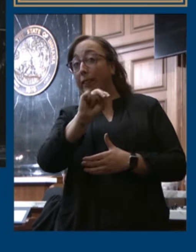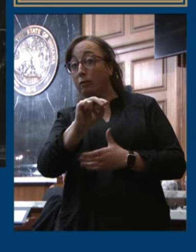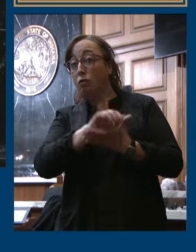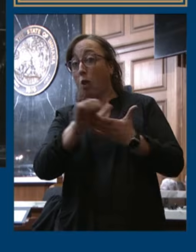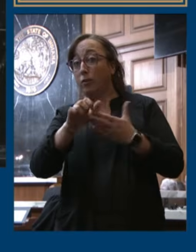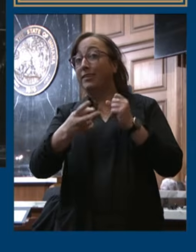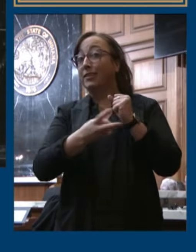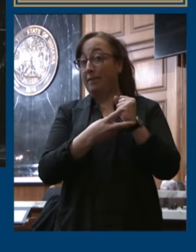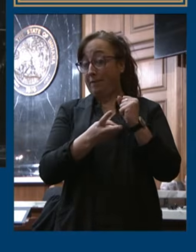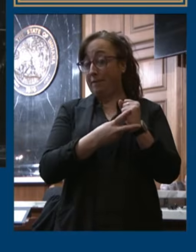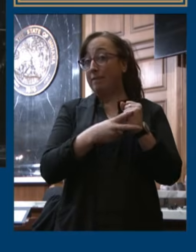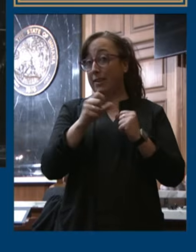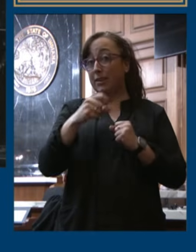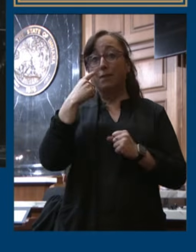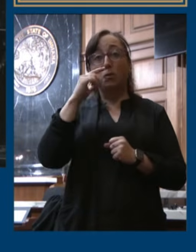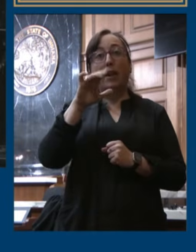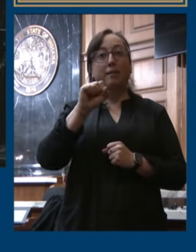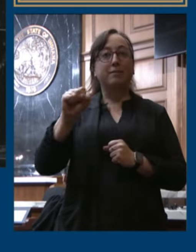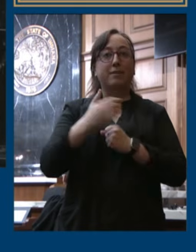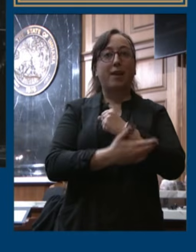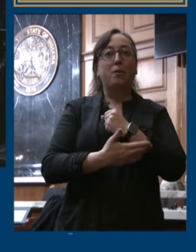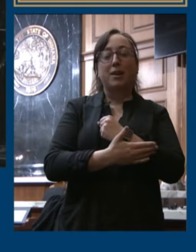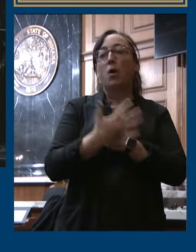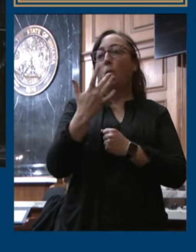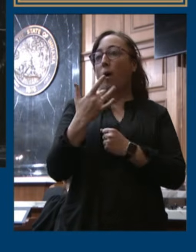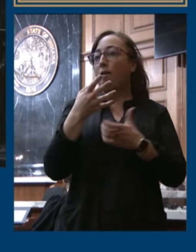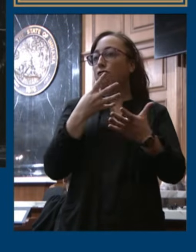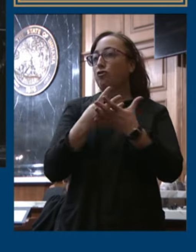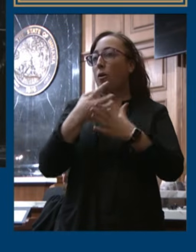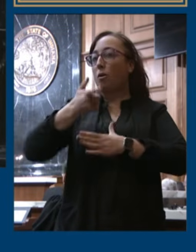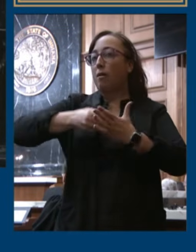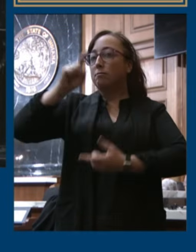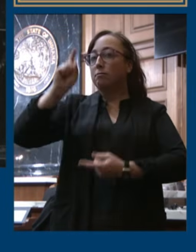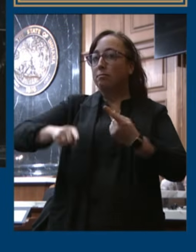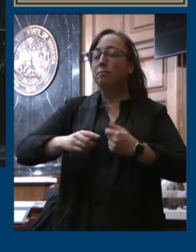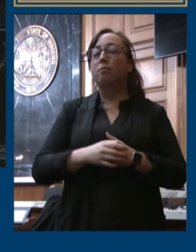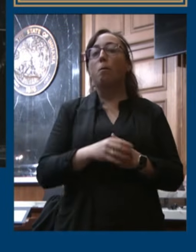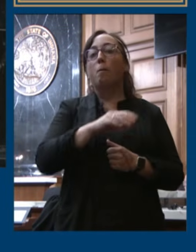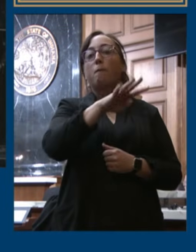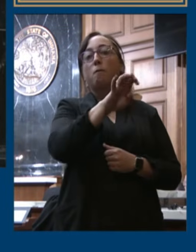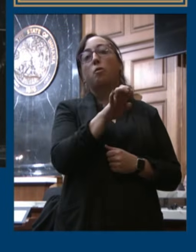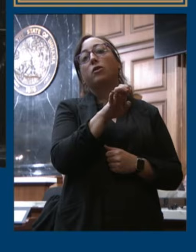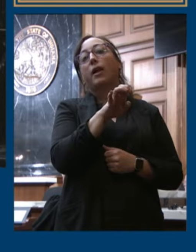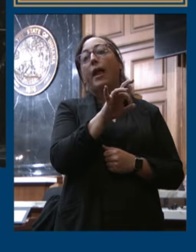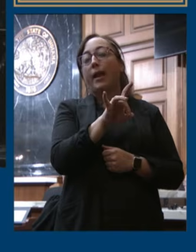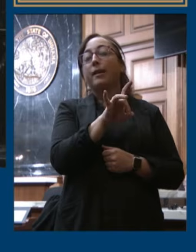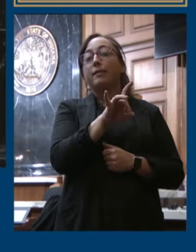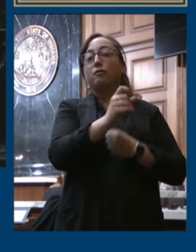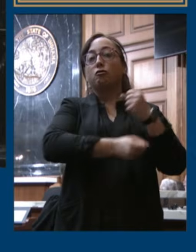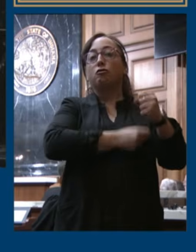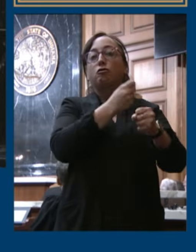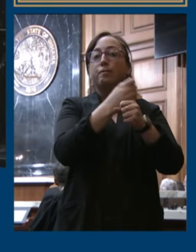COUNTY, BECAUSE THEY'VE REDUCED JAIL BED COSTS, ELIMINATED 408 YEARS OF INCARCERATION, PROMPTED